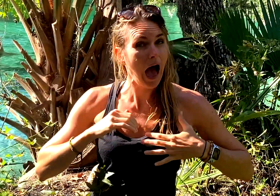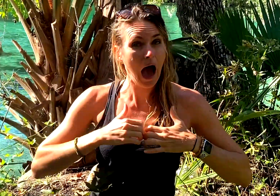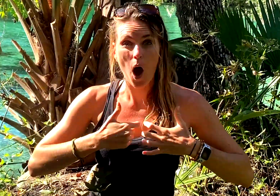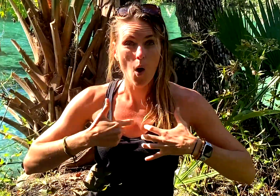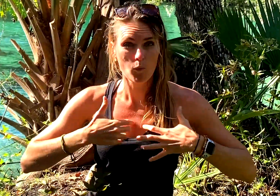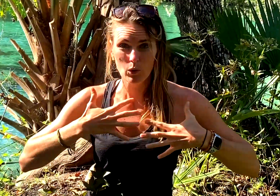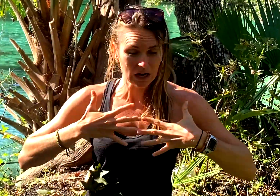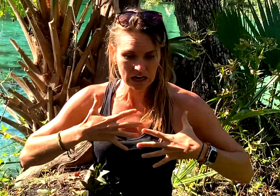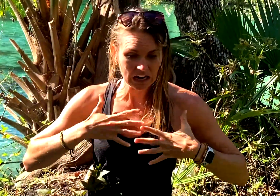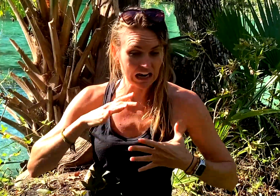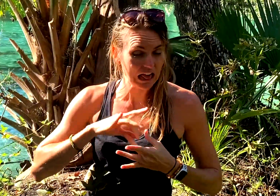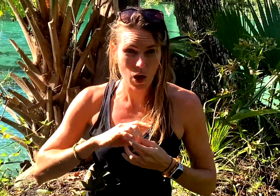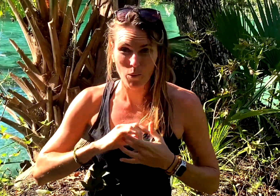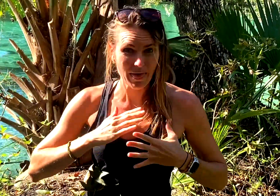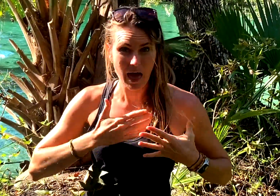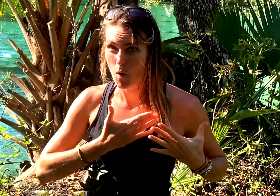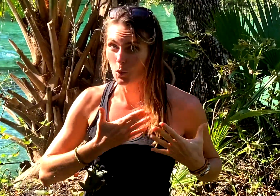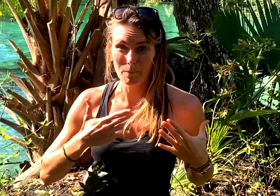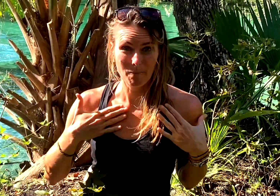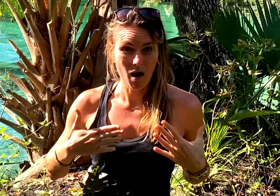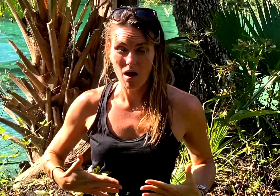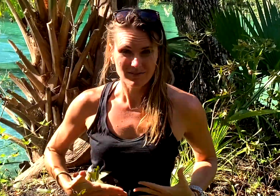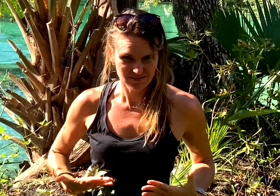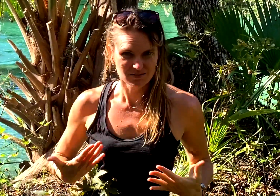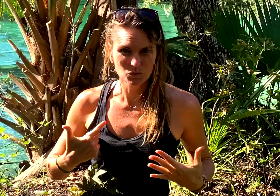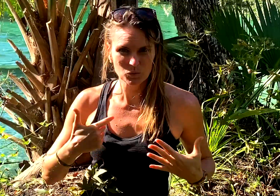into embodiment.